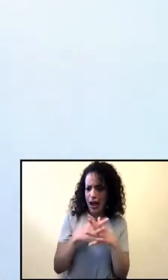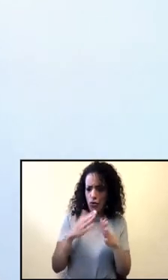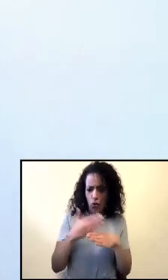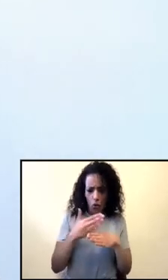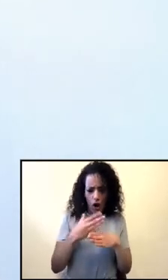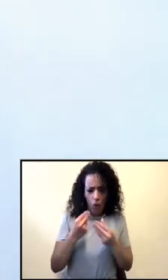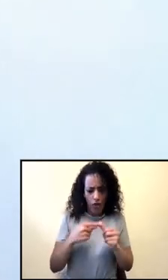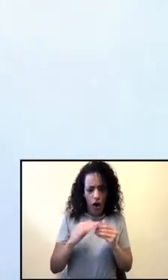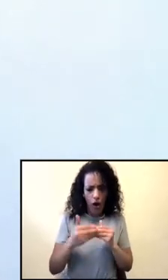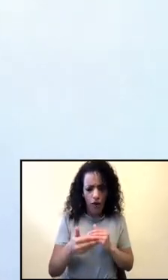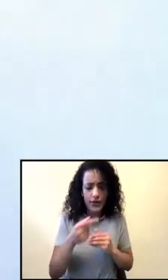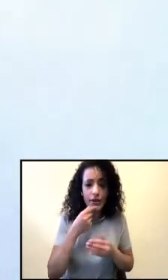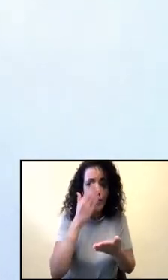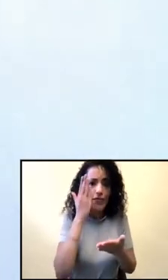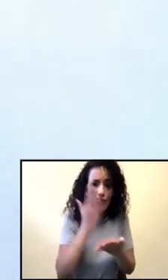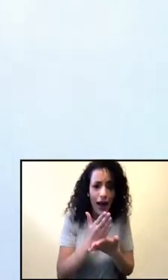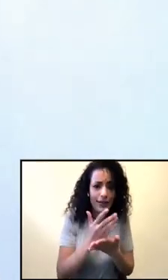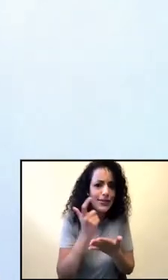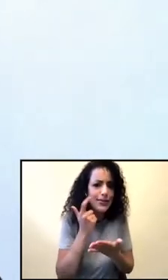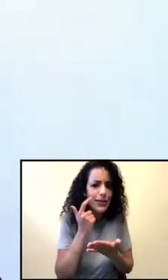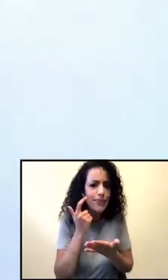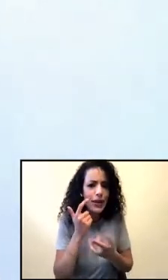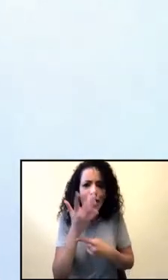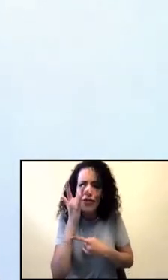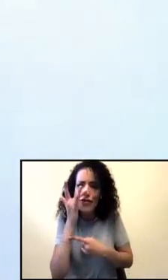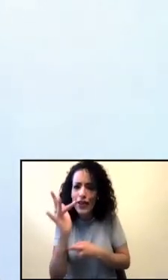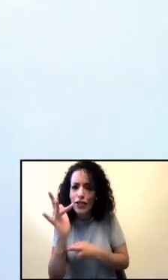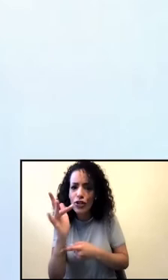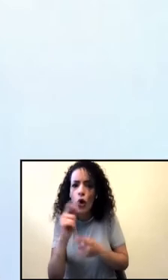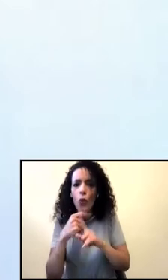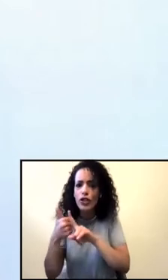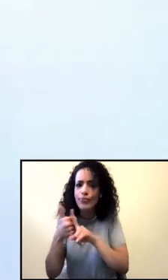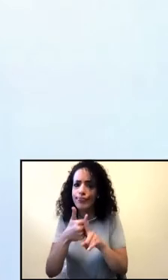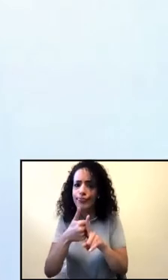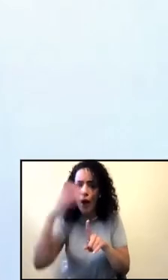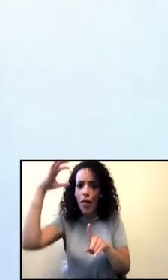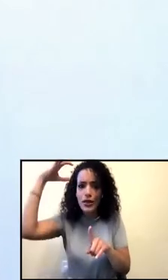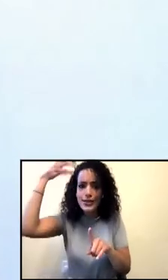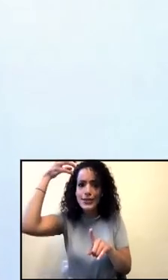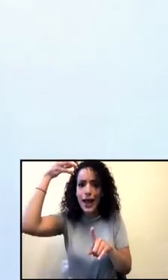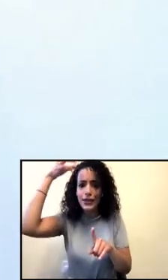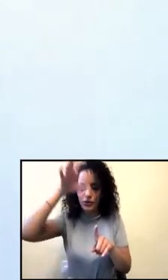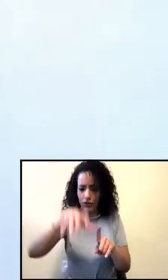fiction endorsed with state power to maintain a fidelity to a certain set of archival limits.